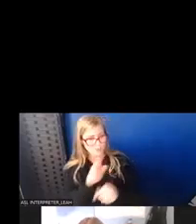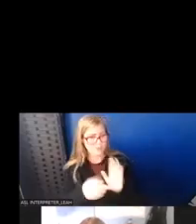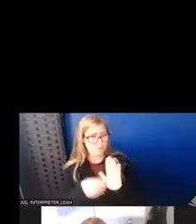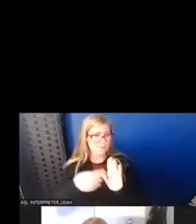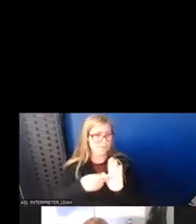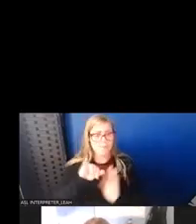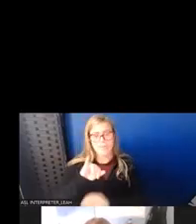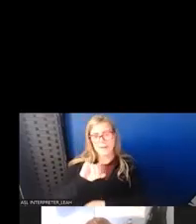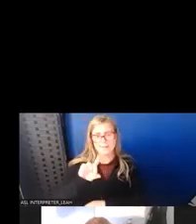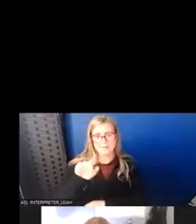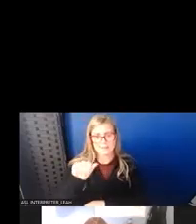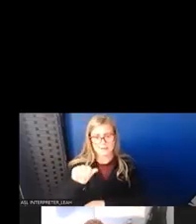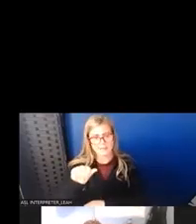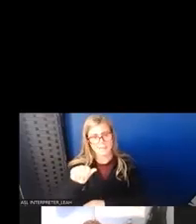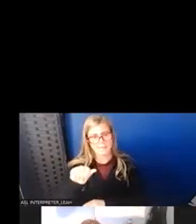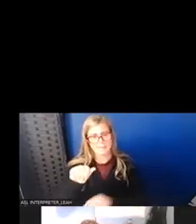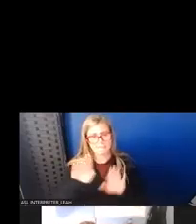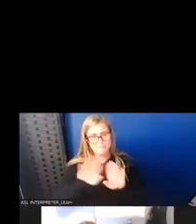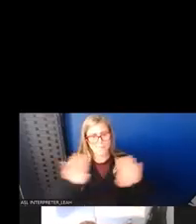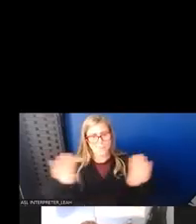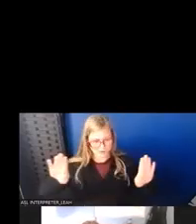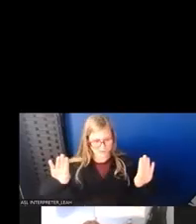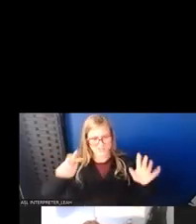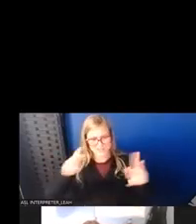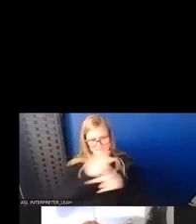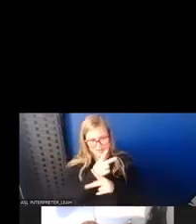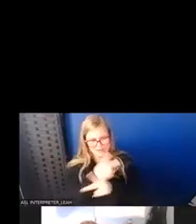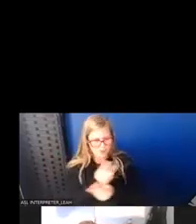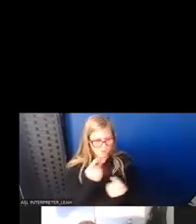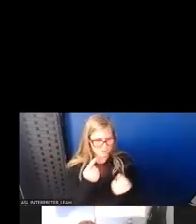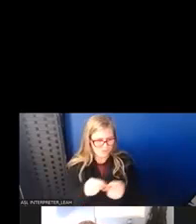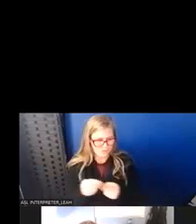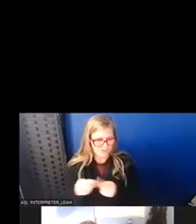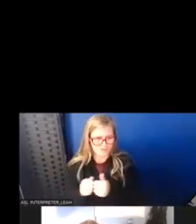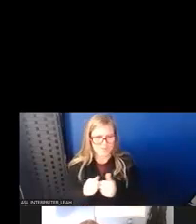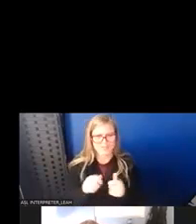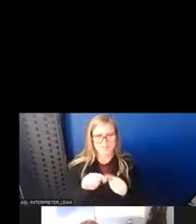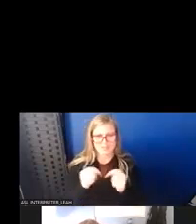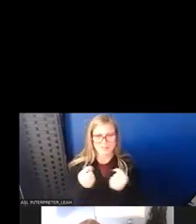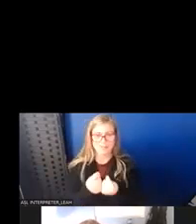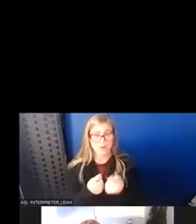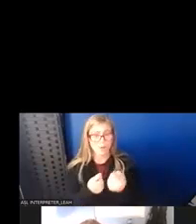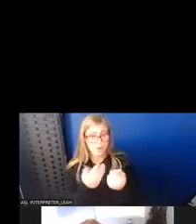what's going on with our teams. And one of the great things about using idea boards is that it's anonymous.